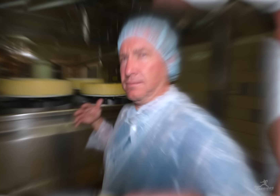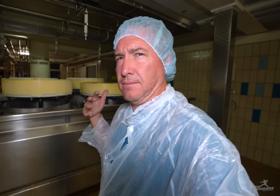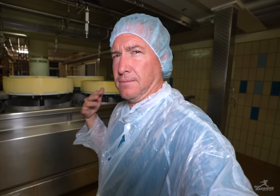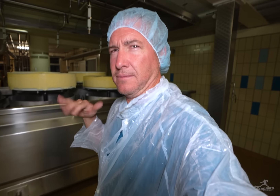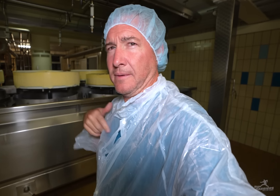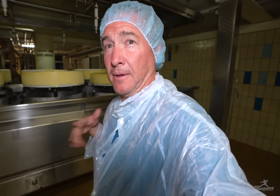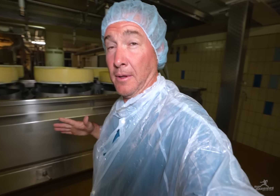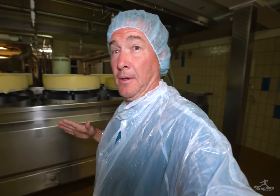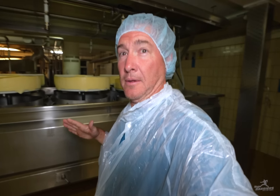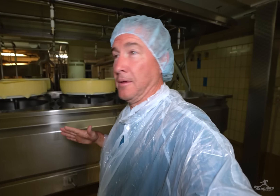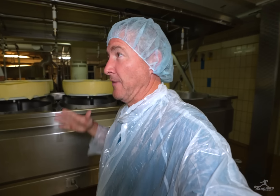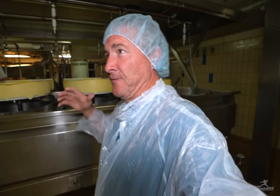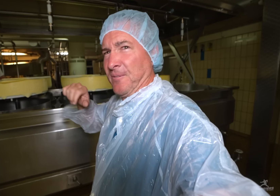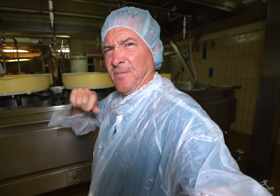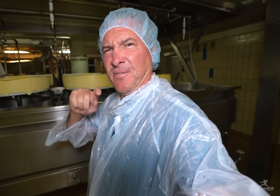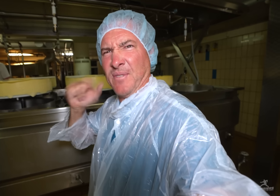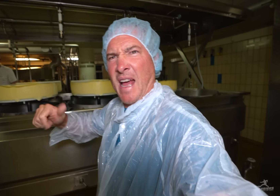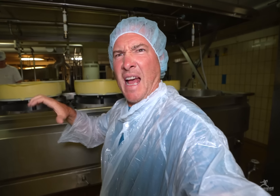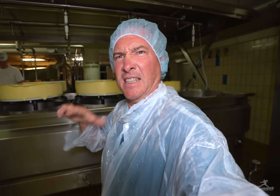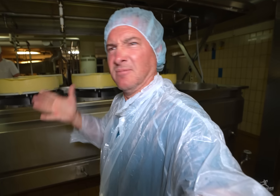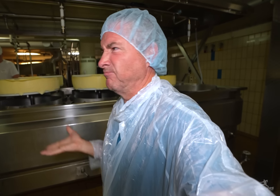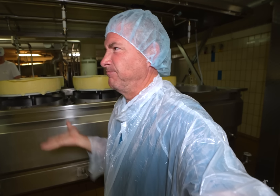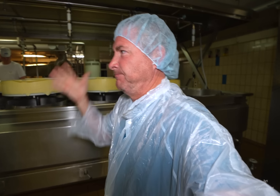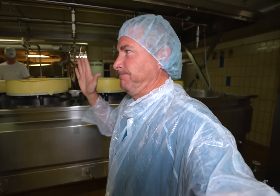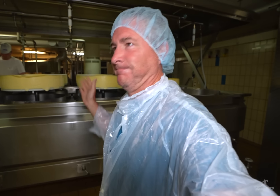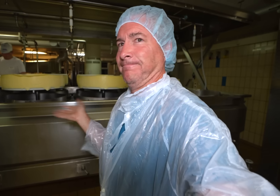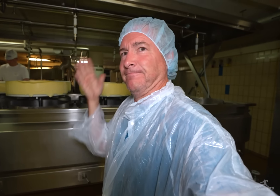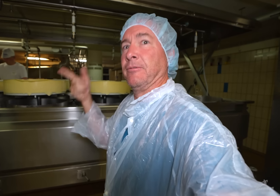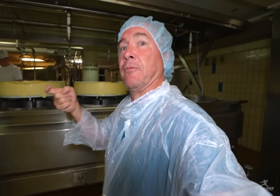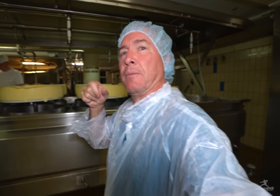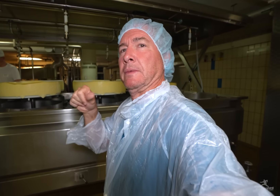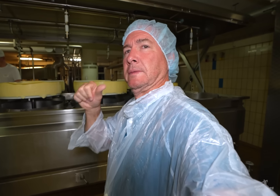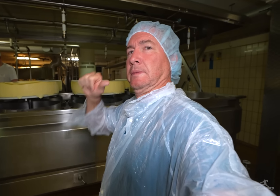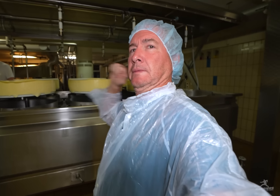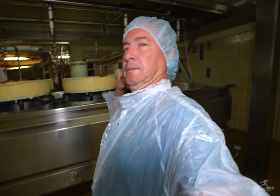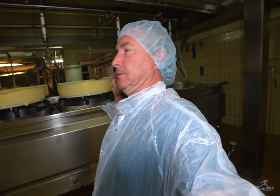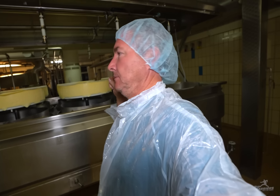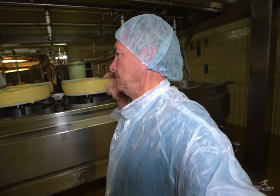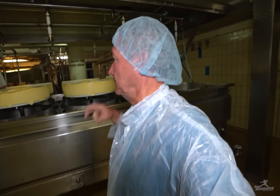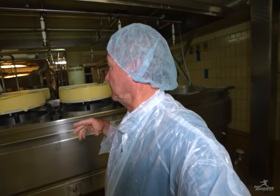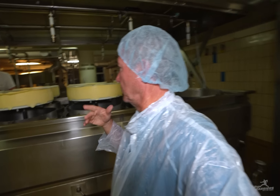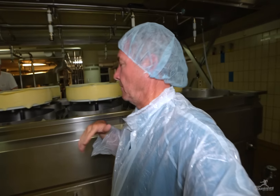Wow. It goes fast, the lifting and preparing of the cheese from last night.